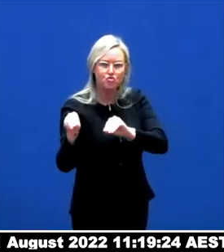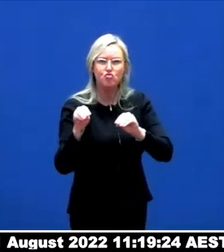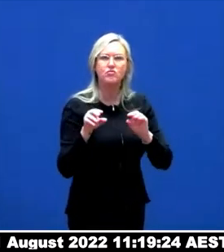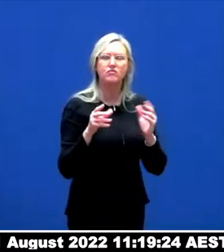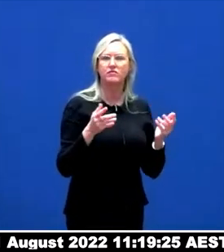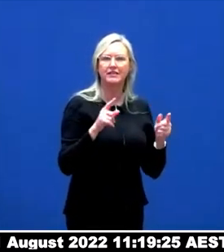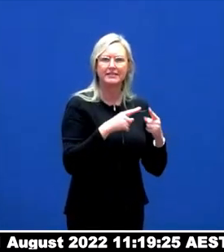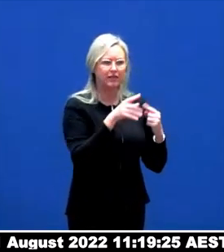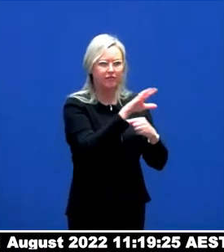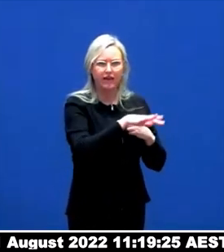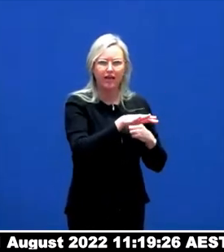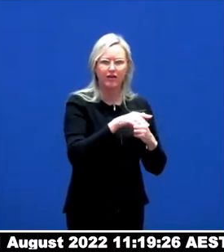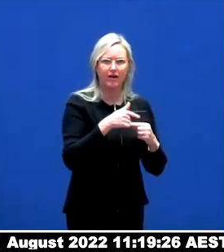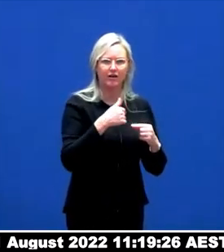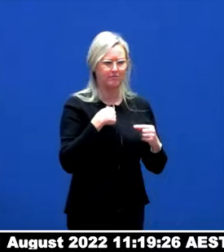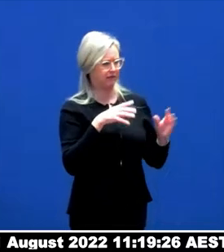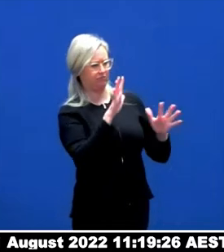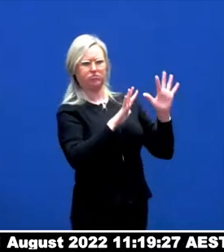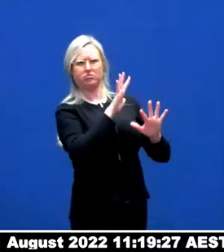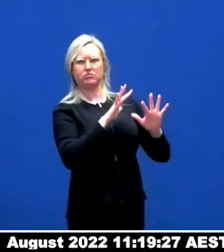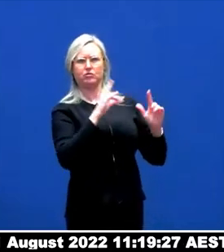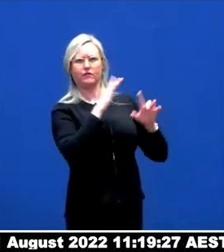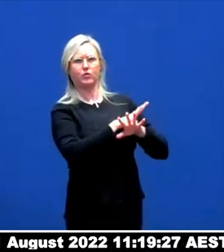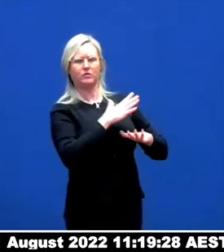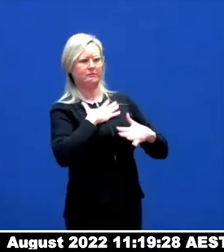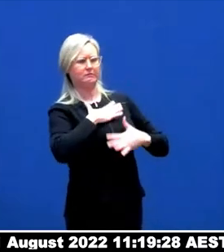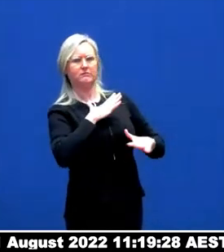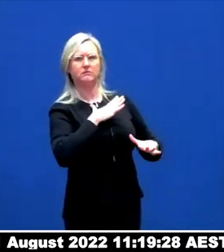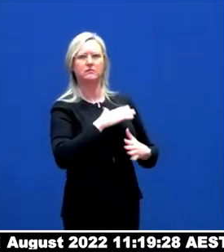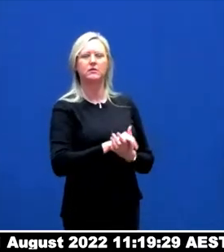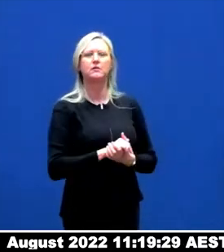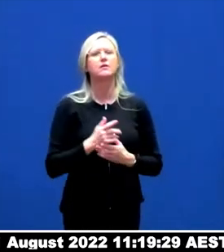you felt you couldn't cope, basically. So, when the DES - when you were working with the DES providers -